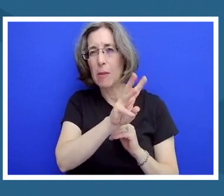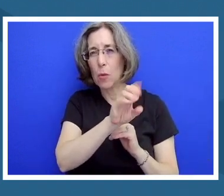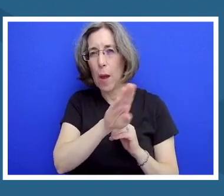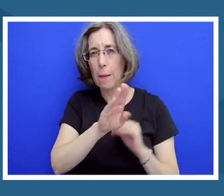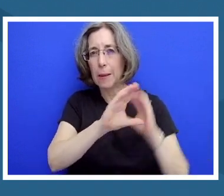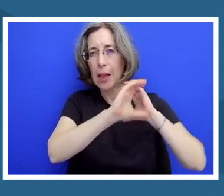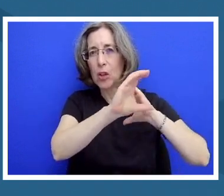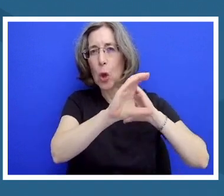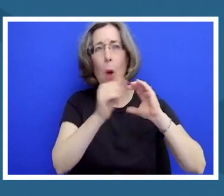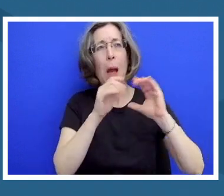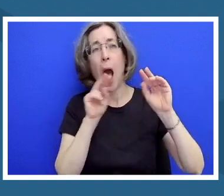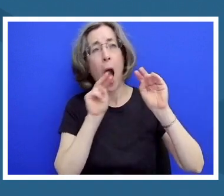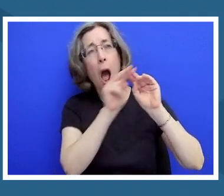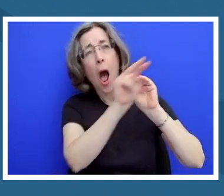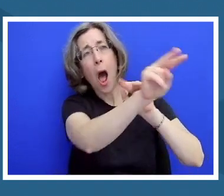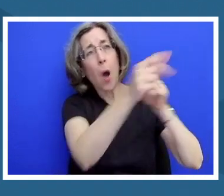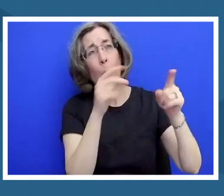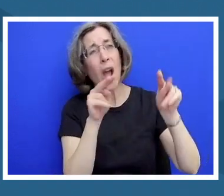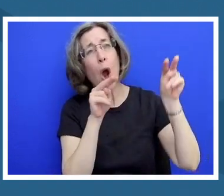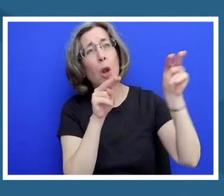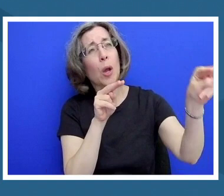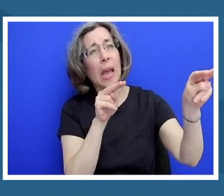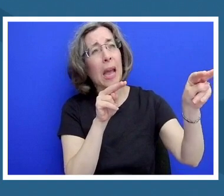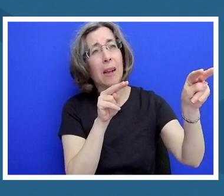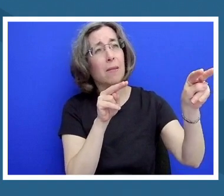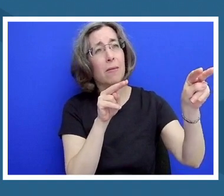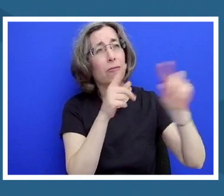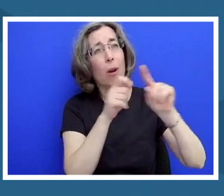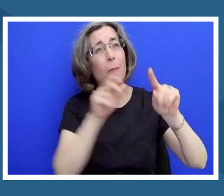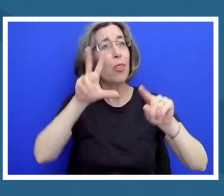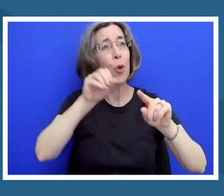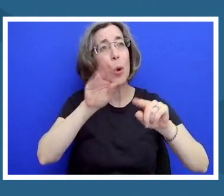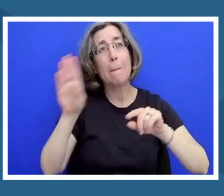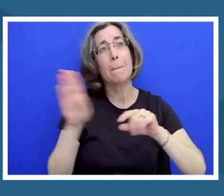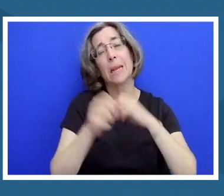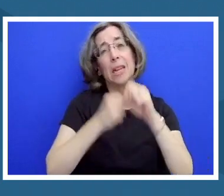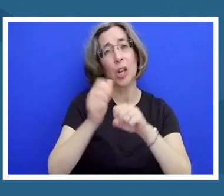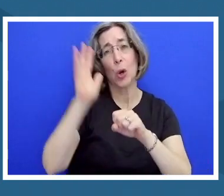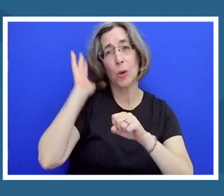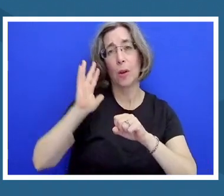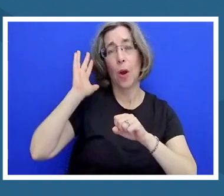years ago okay in the case of exoplanets